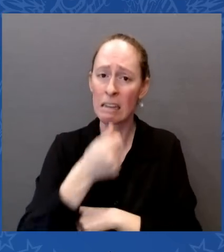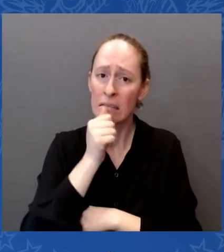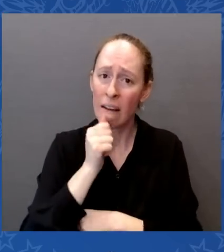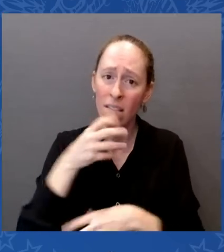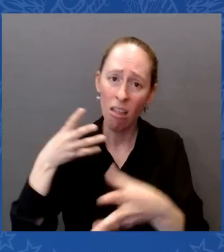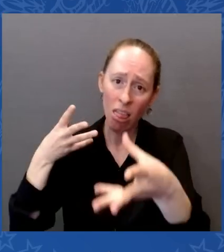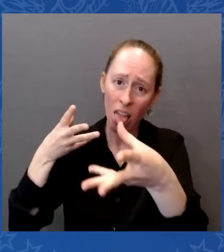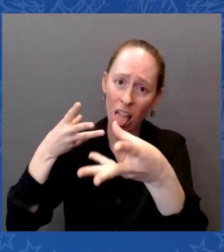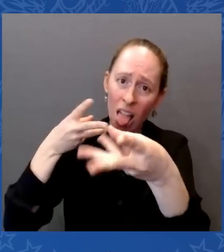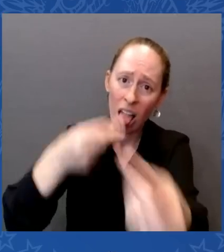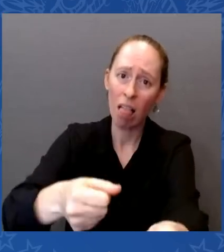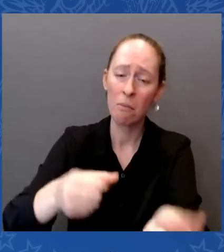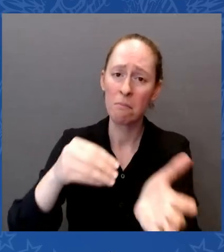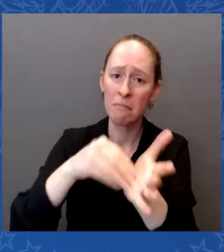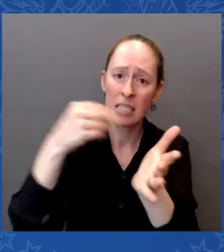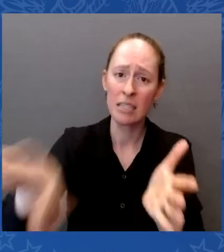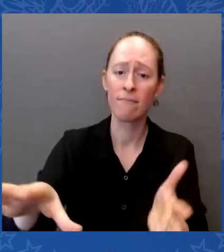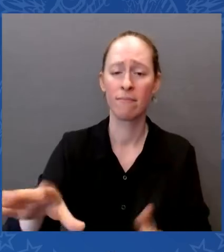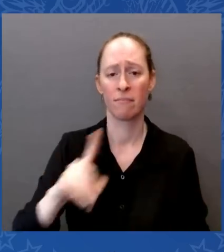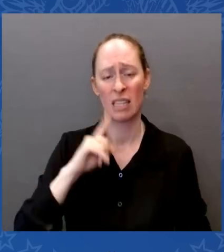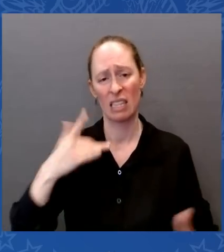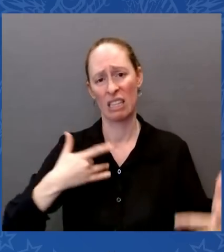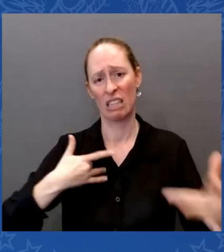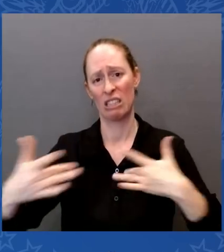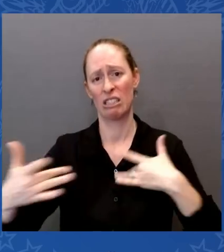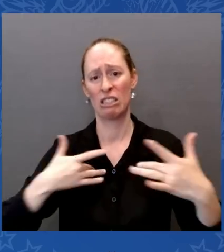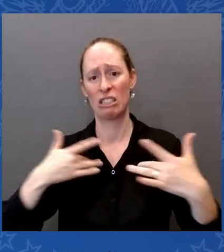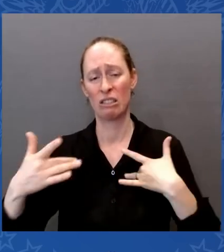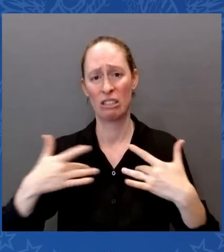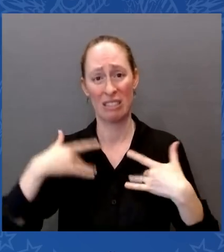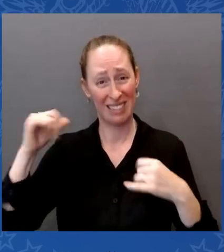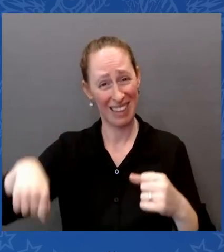would add about $3 trillion to the deficit -- $3 trillion.